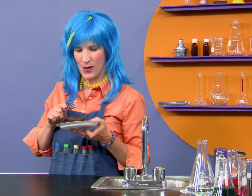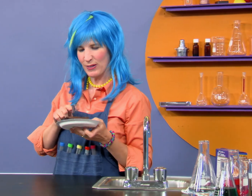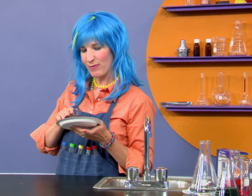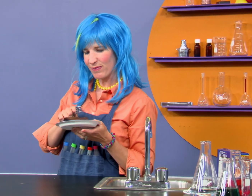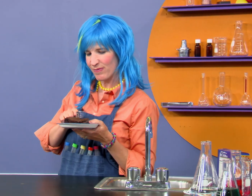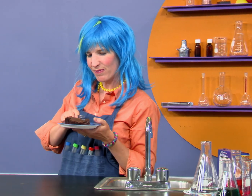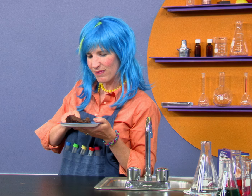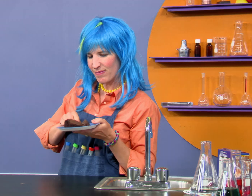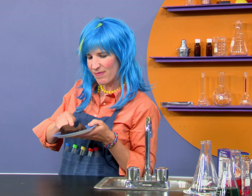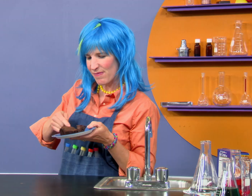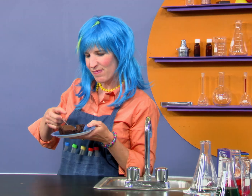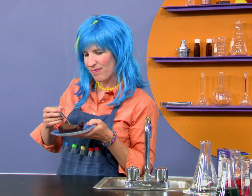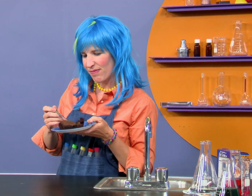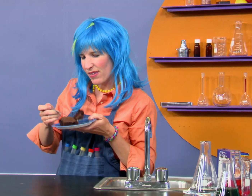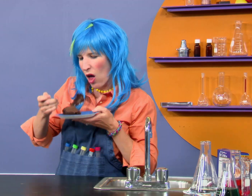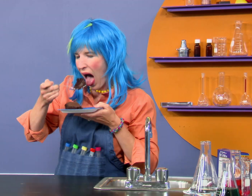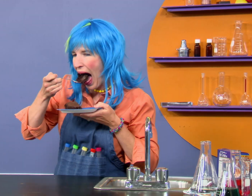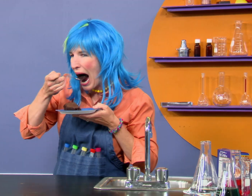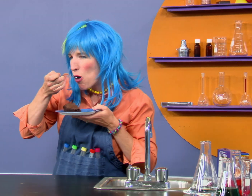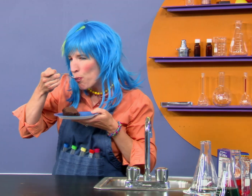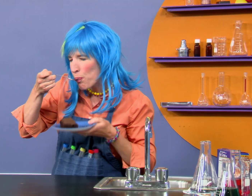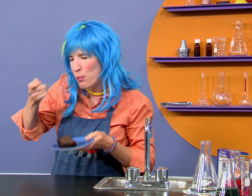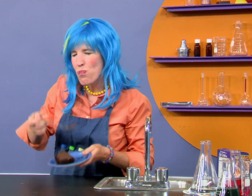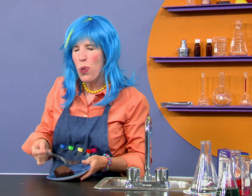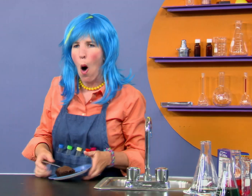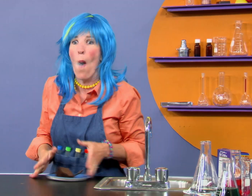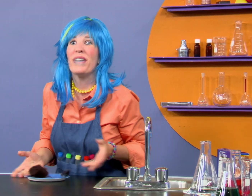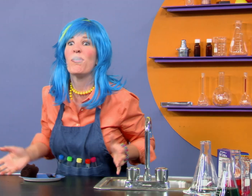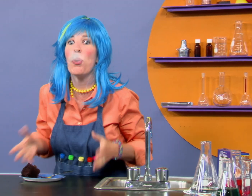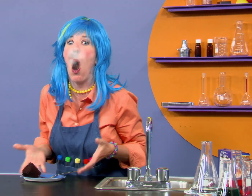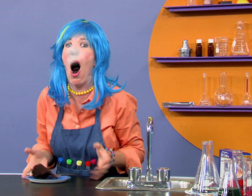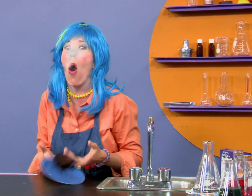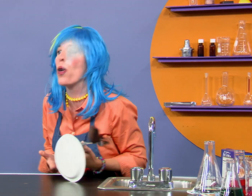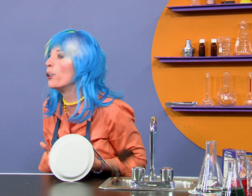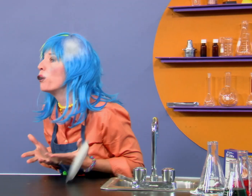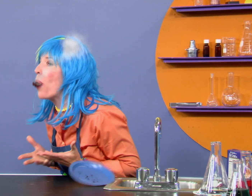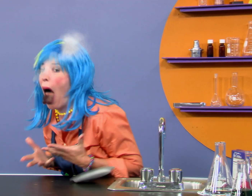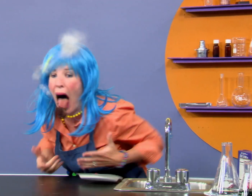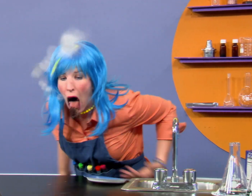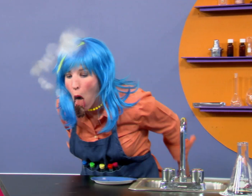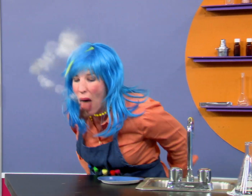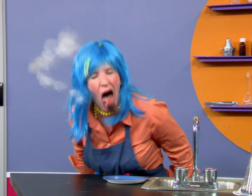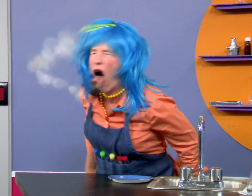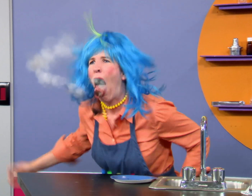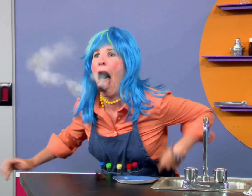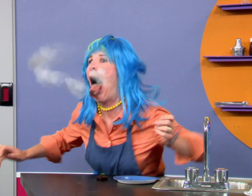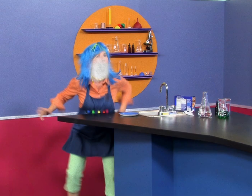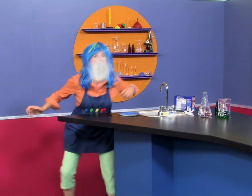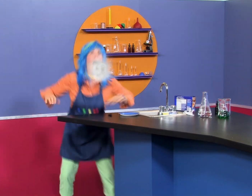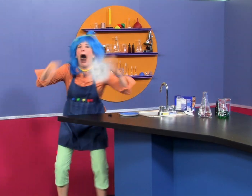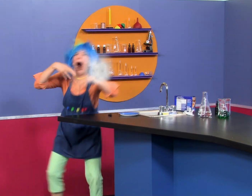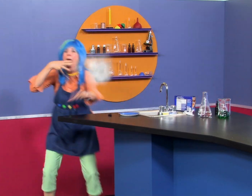YUM. MMM. [SCREAMING] OOO. [BELLS AND SIRENS]